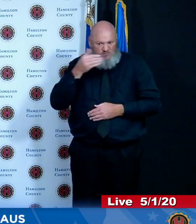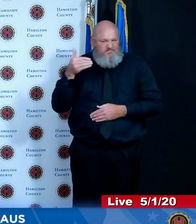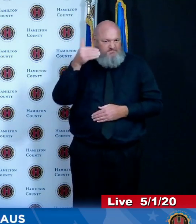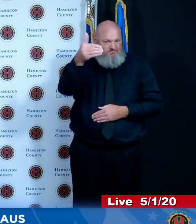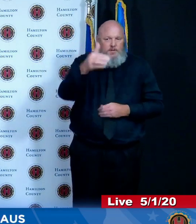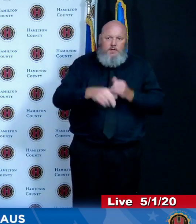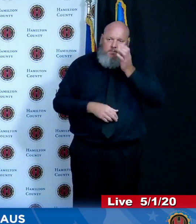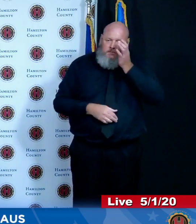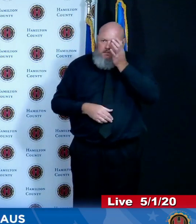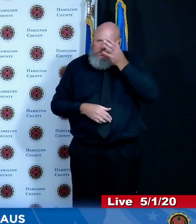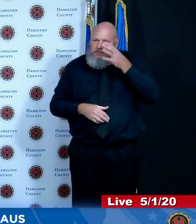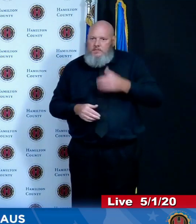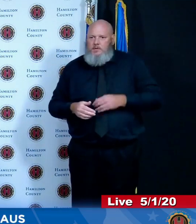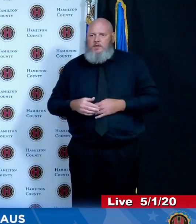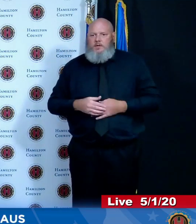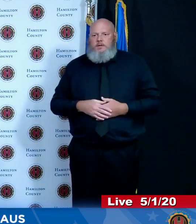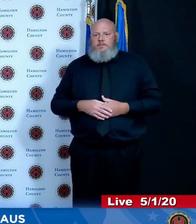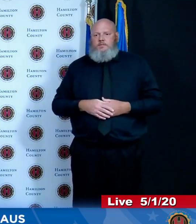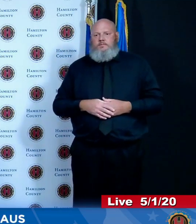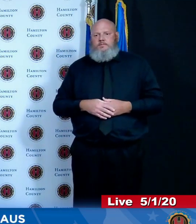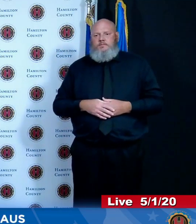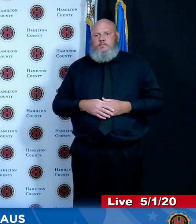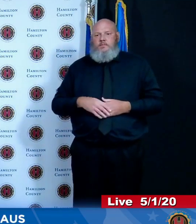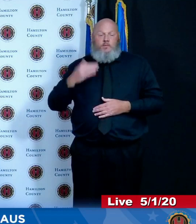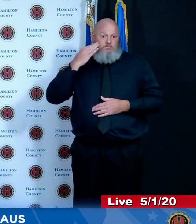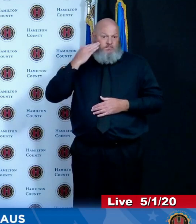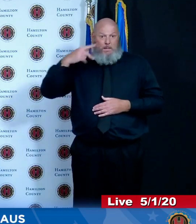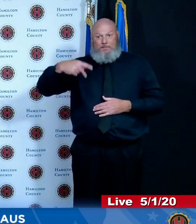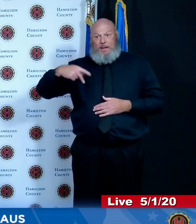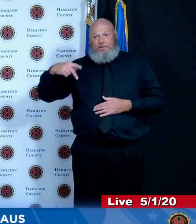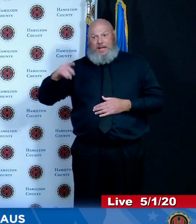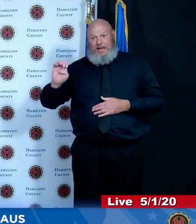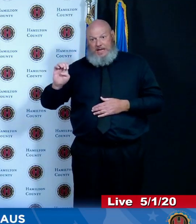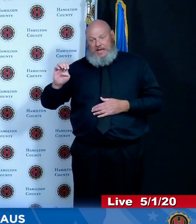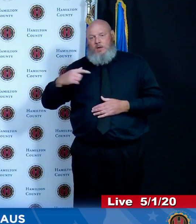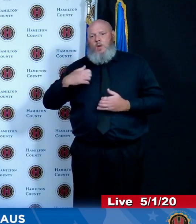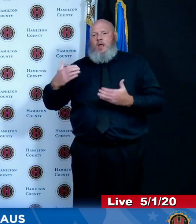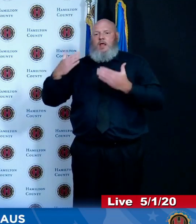early of this week big thanks to Nick Crossley for all the work he's doing and